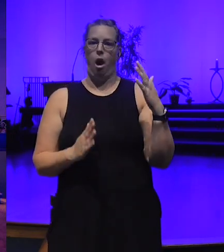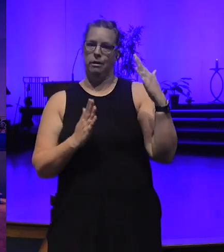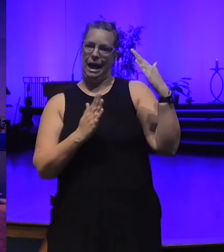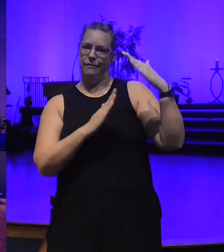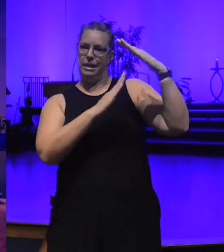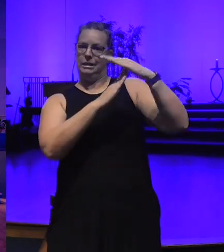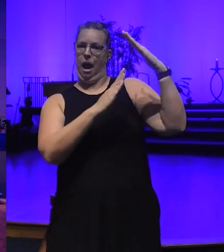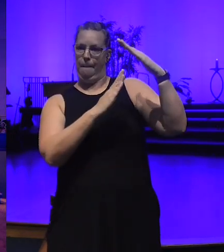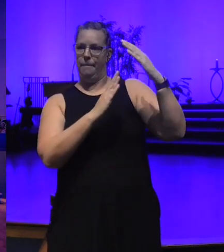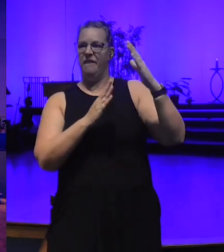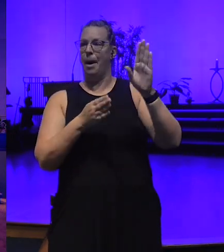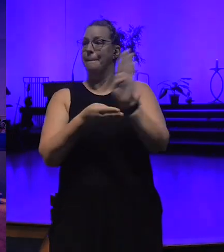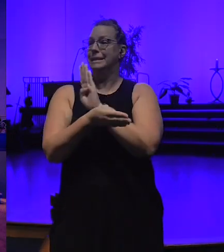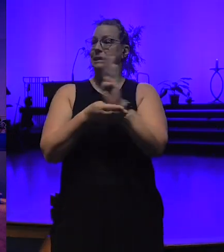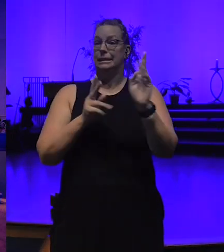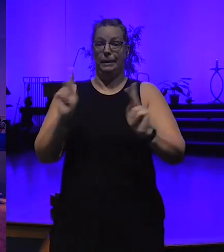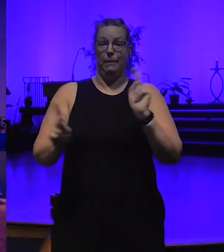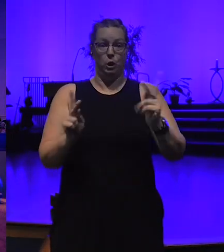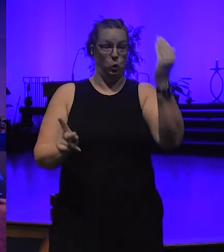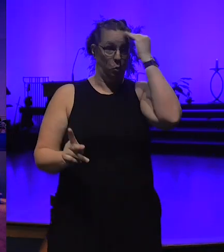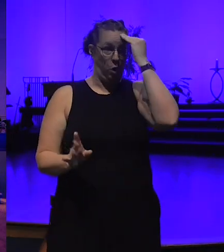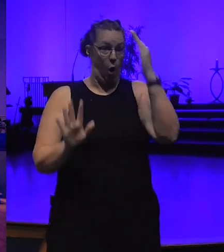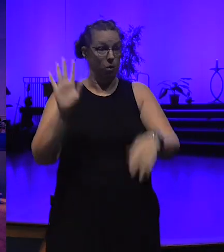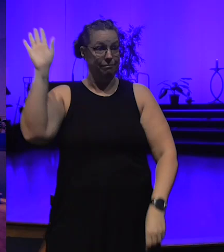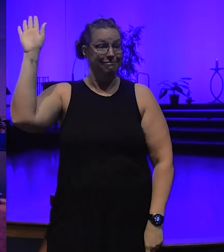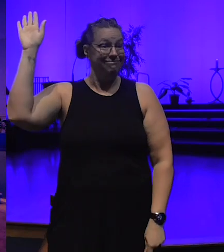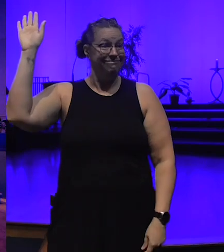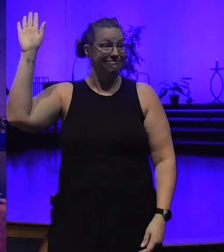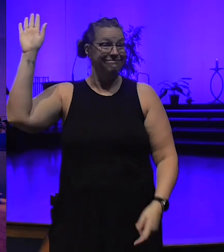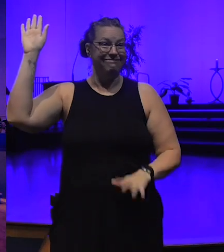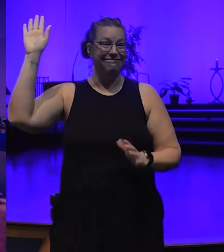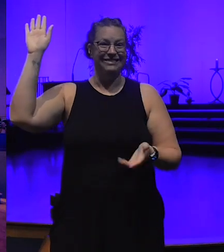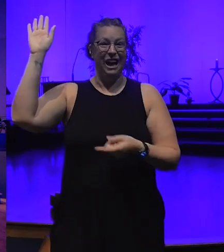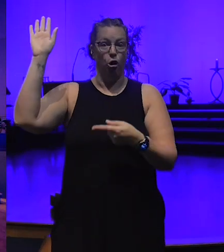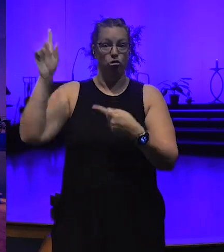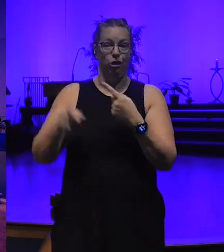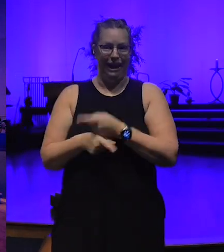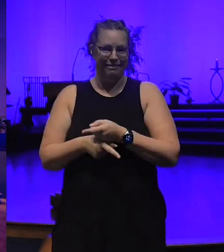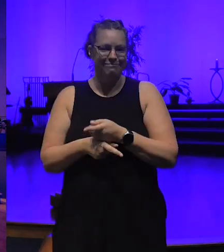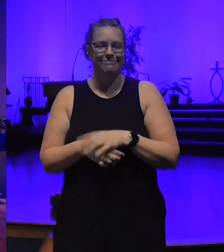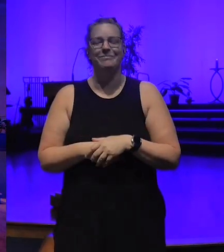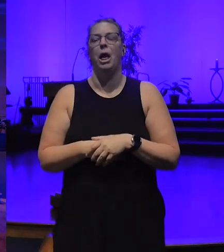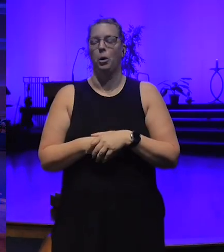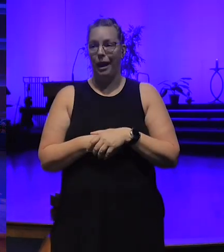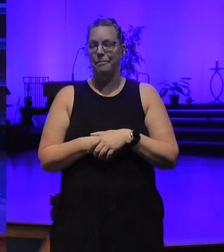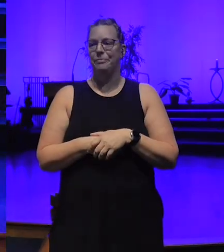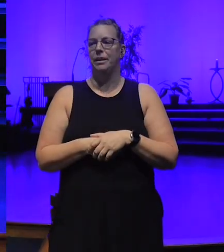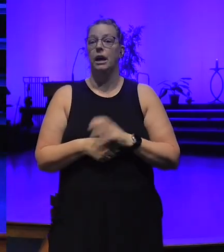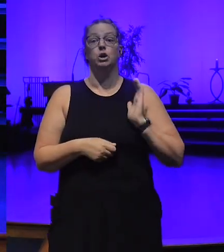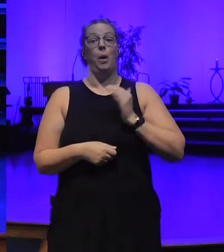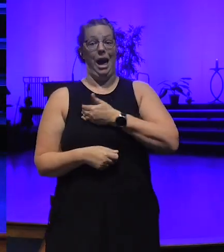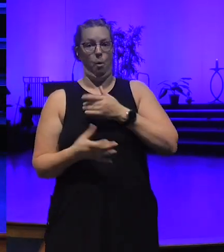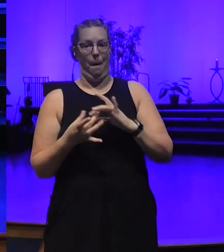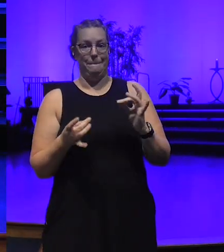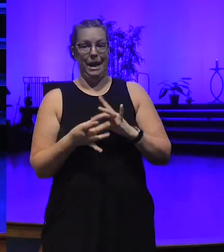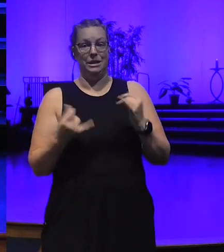busiest people you know we're here okay hence our our message today is for you but it's for